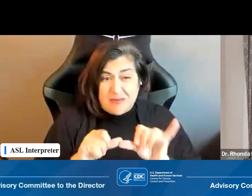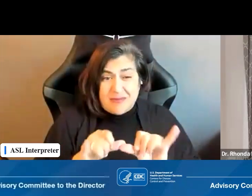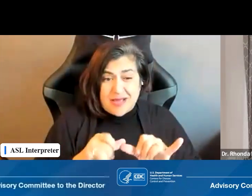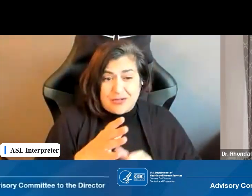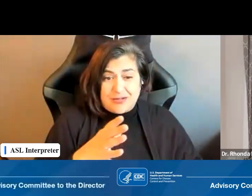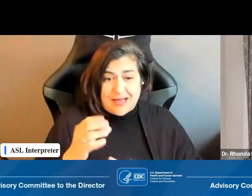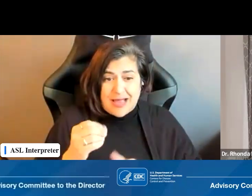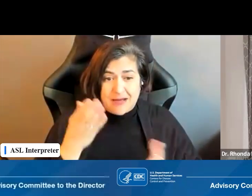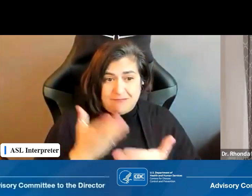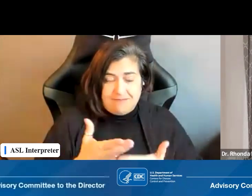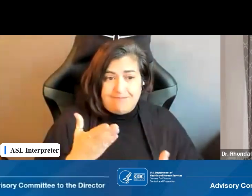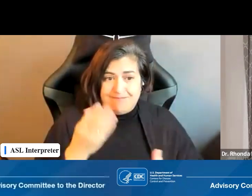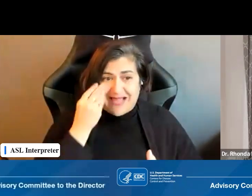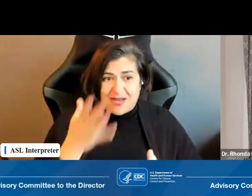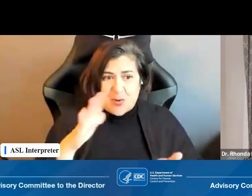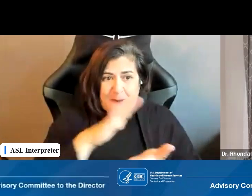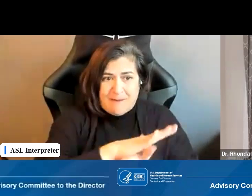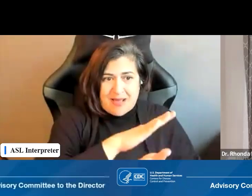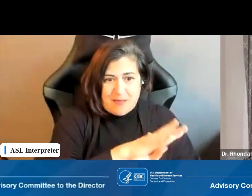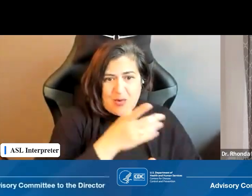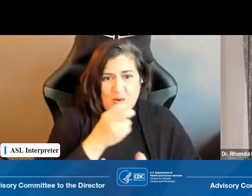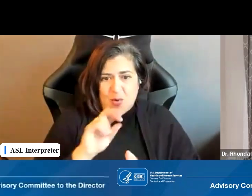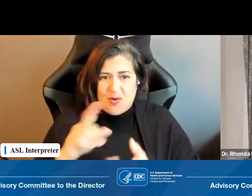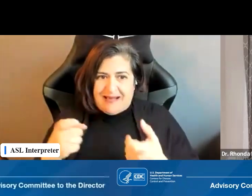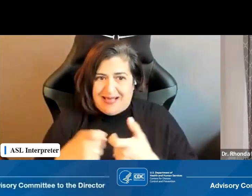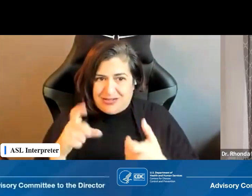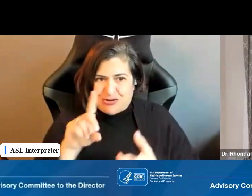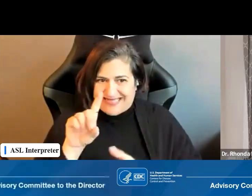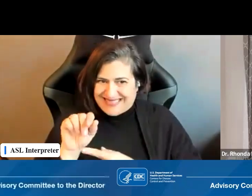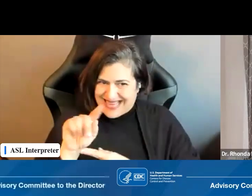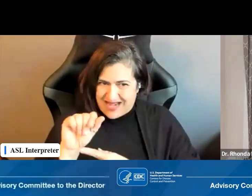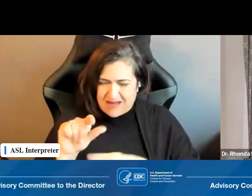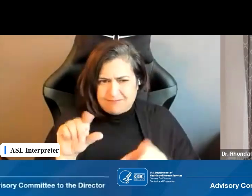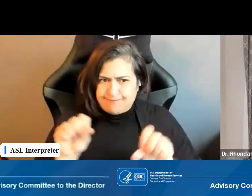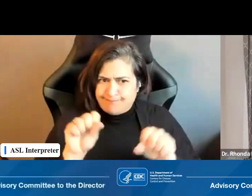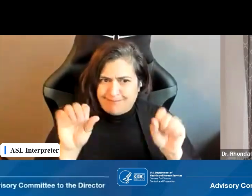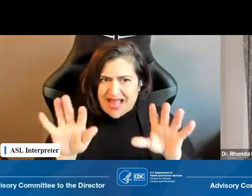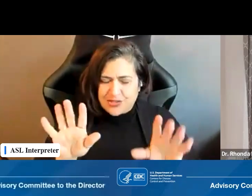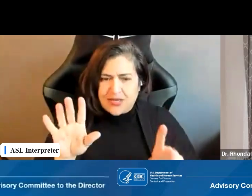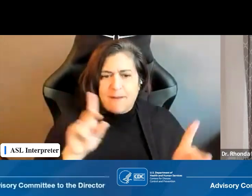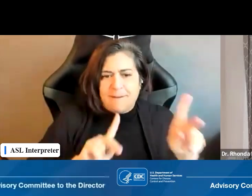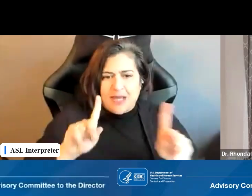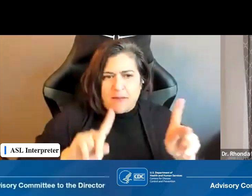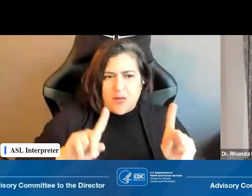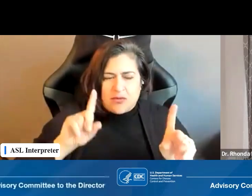So it was electronic data, but you got to report it out so people can see it, and that's when people feel motivated to move.